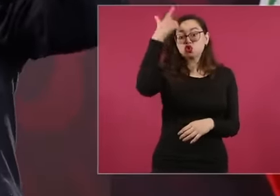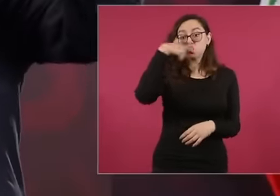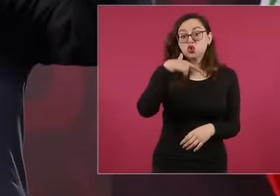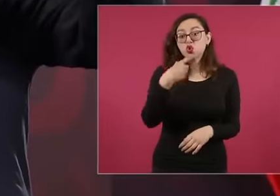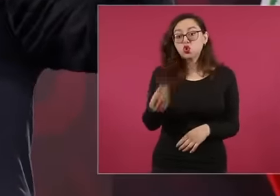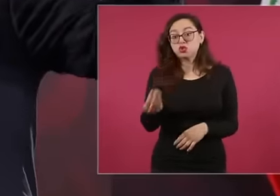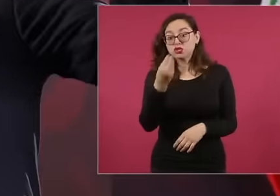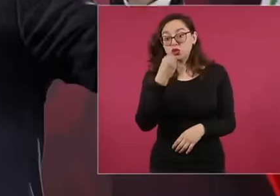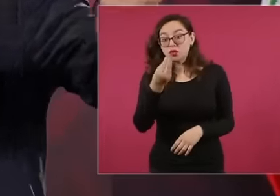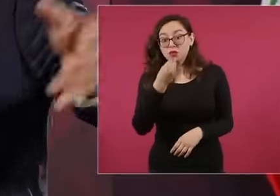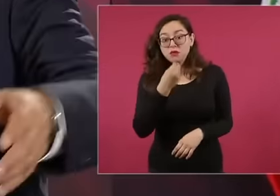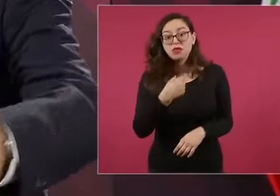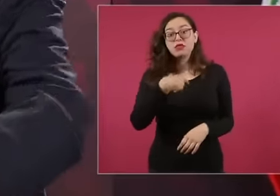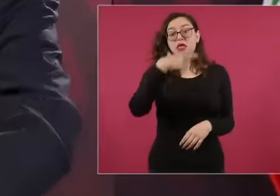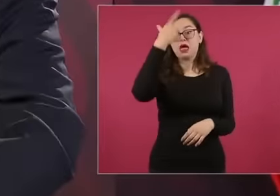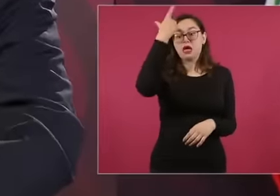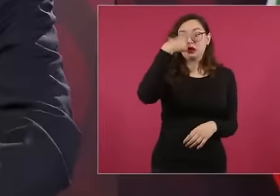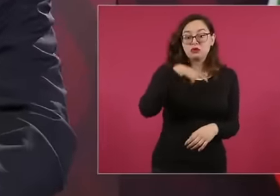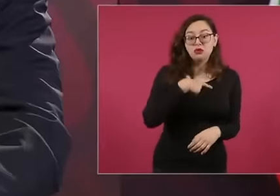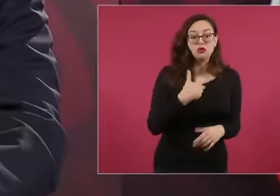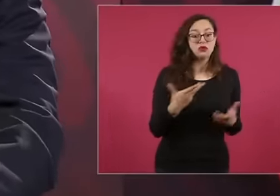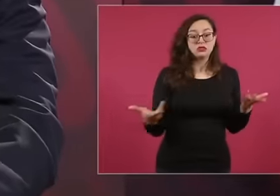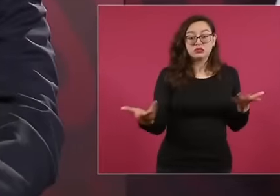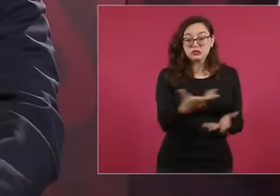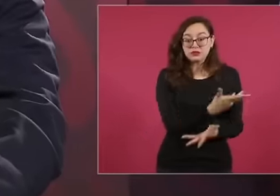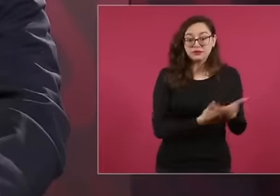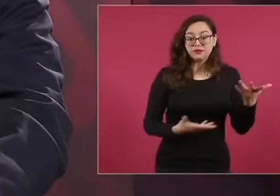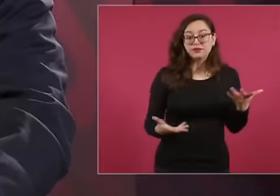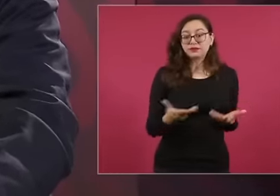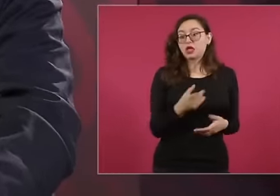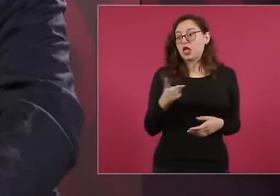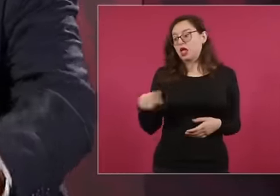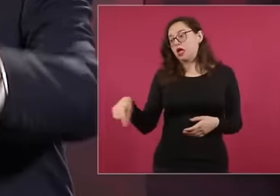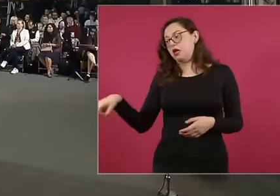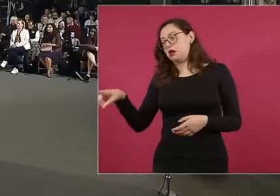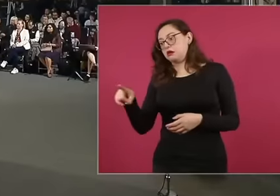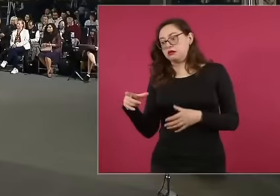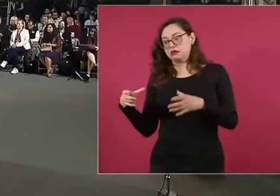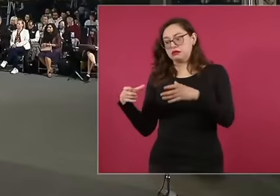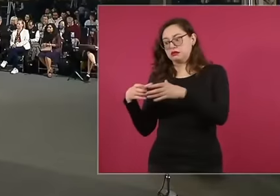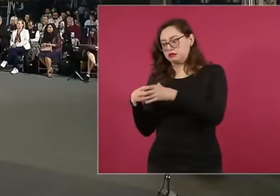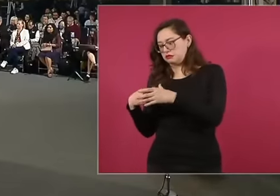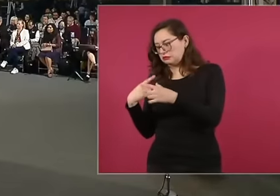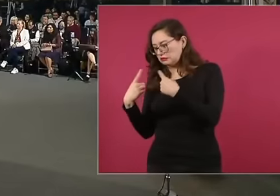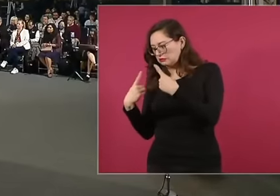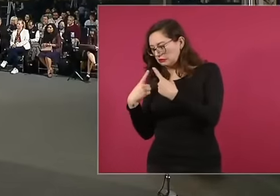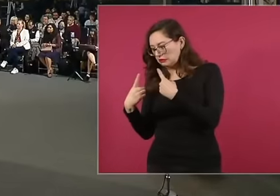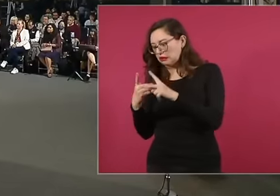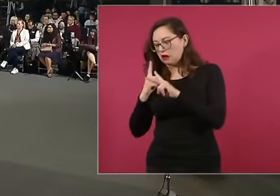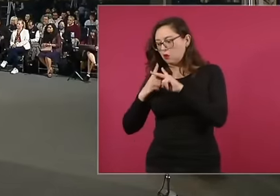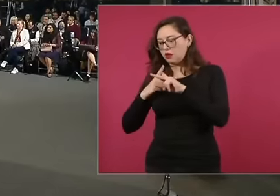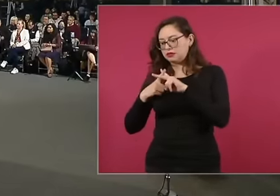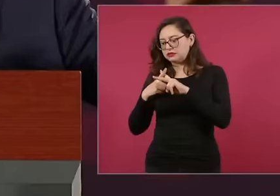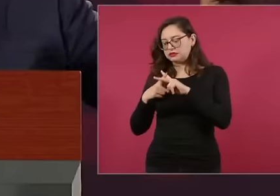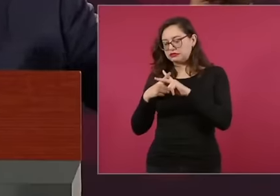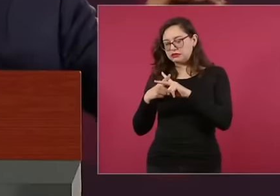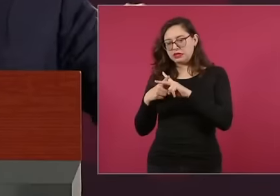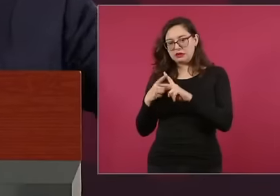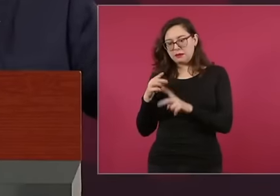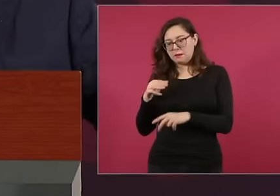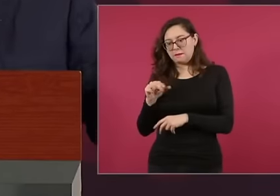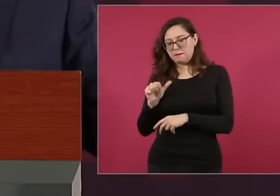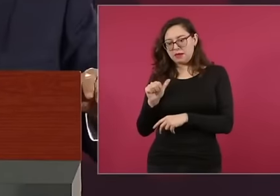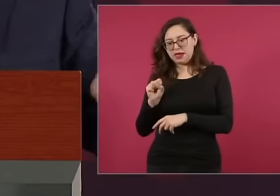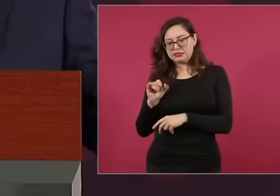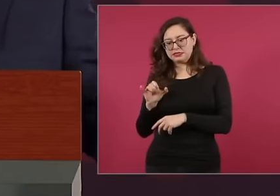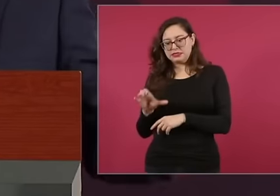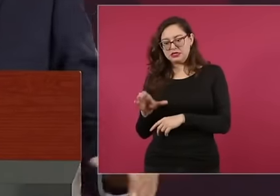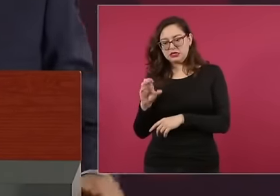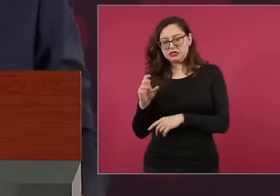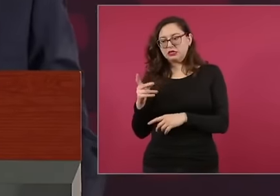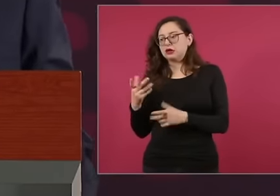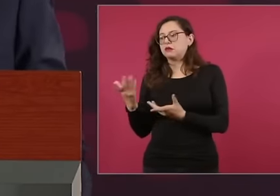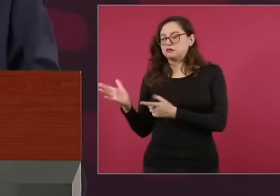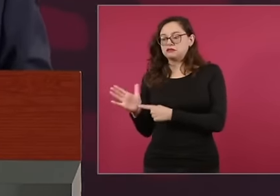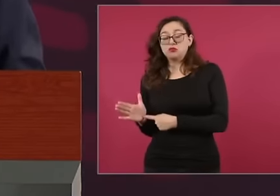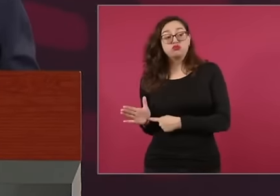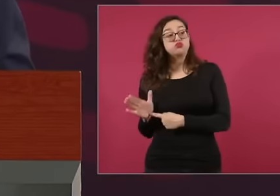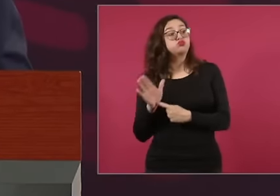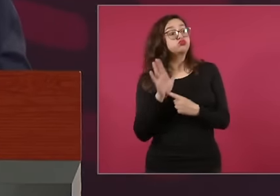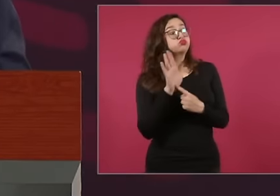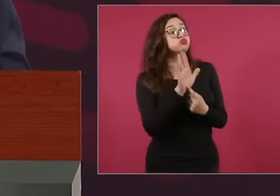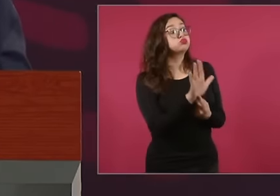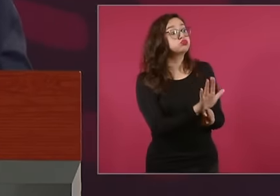Max Cer's survey in were Tied until Sait, he believed